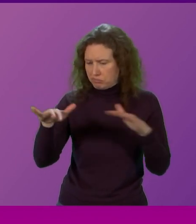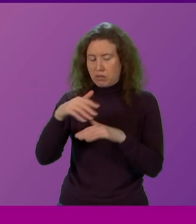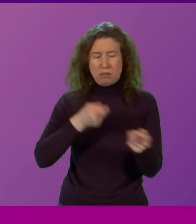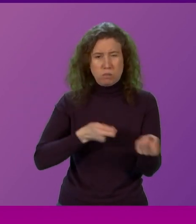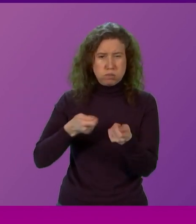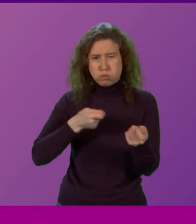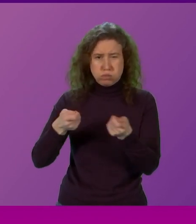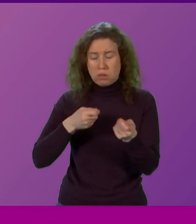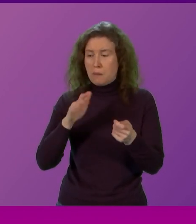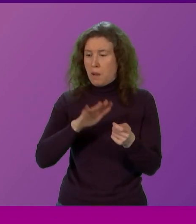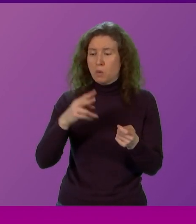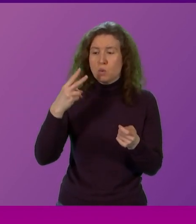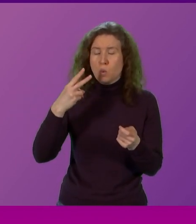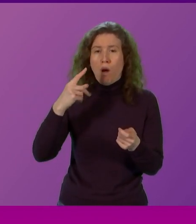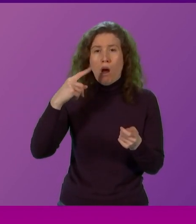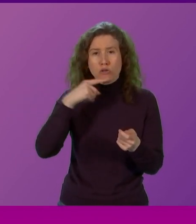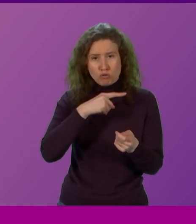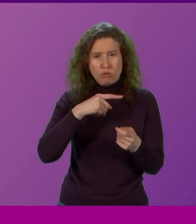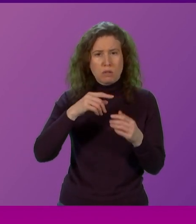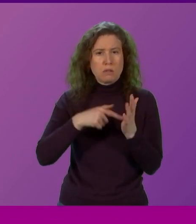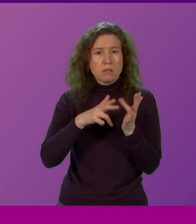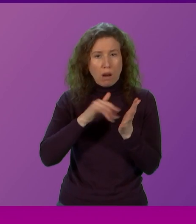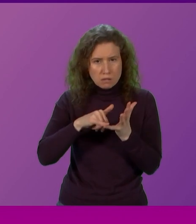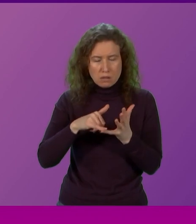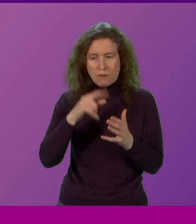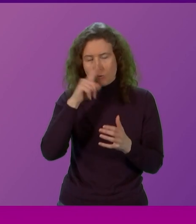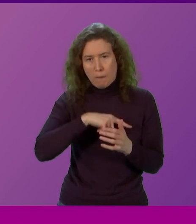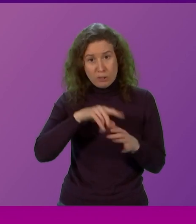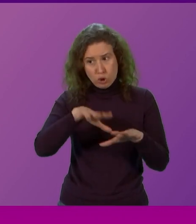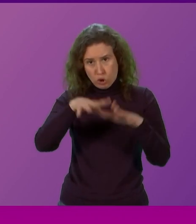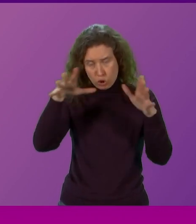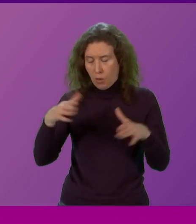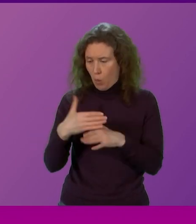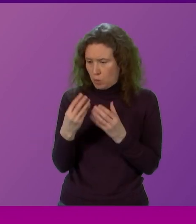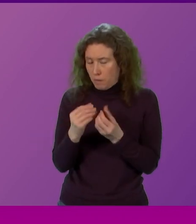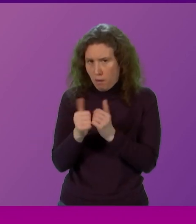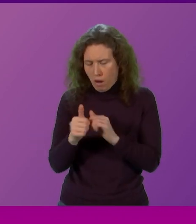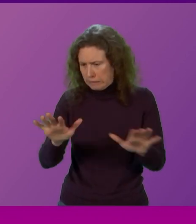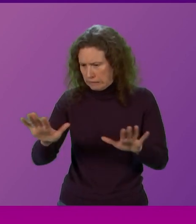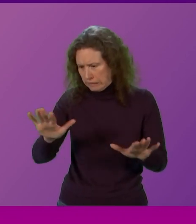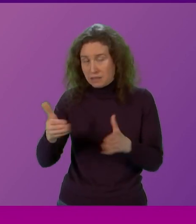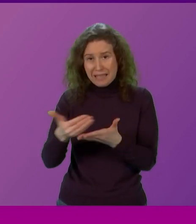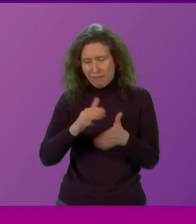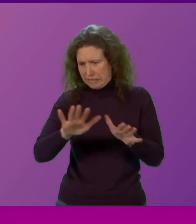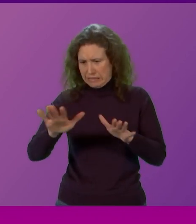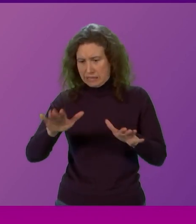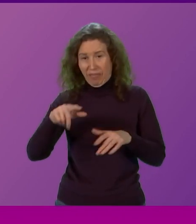approximately 200 tonnes of scrap material. It worked alongside partners to maintain safety on and off the site.